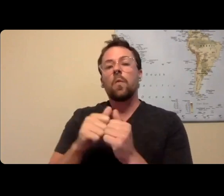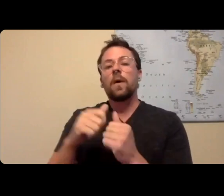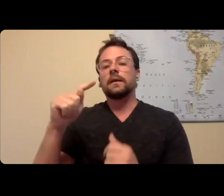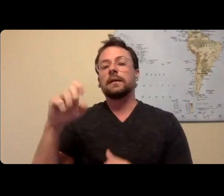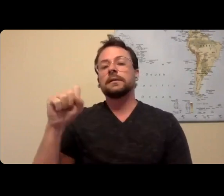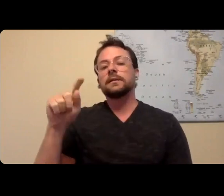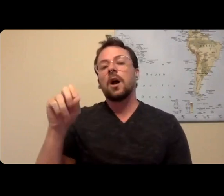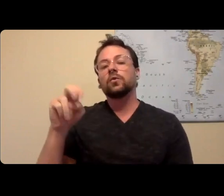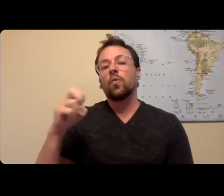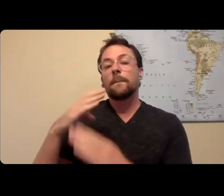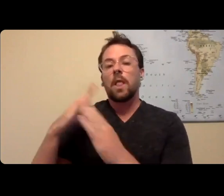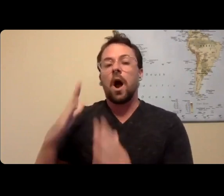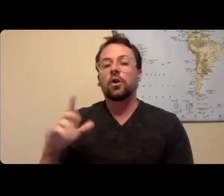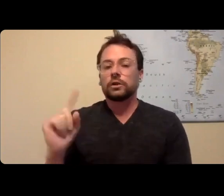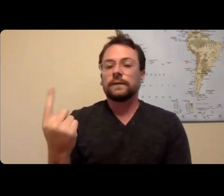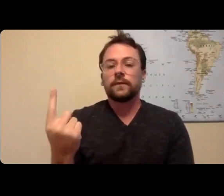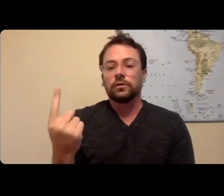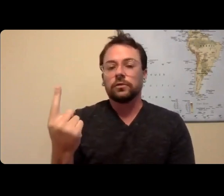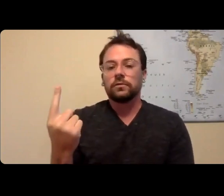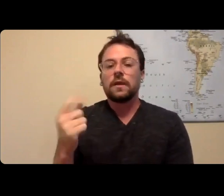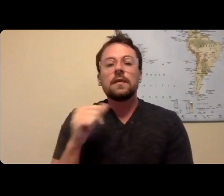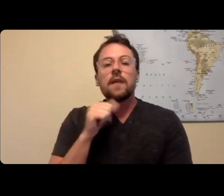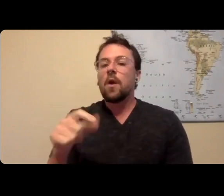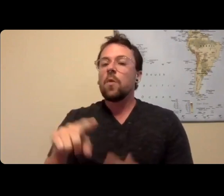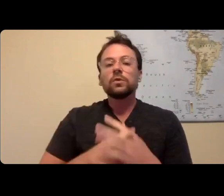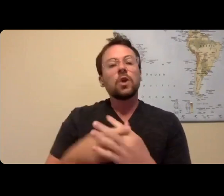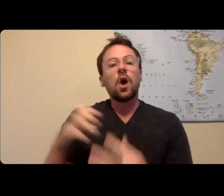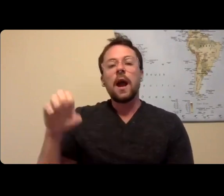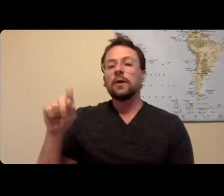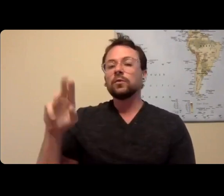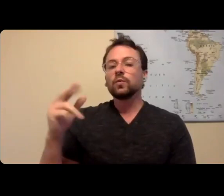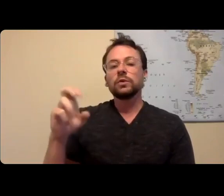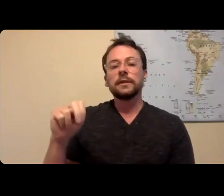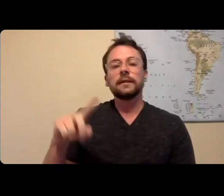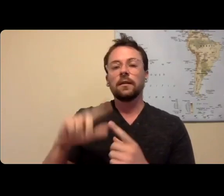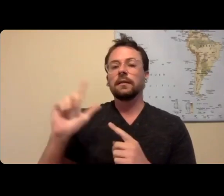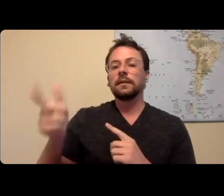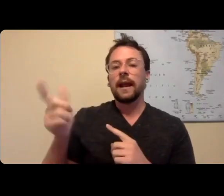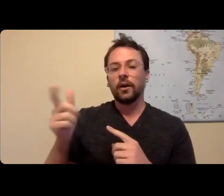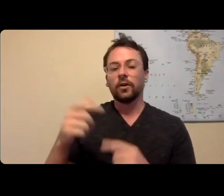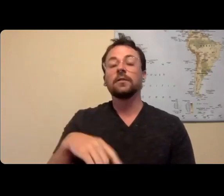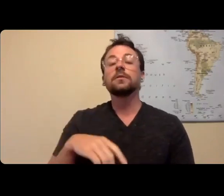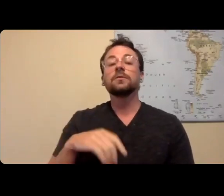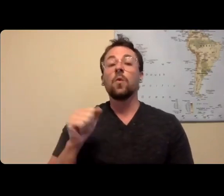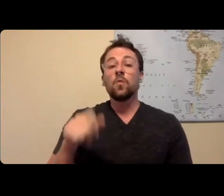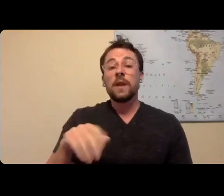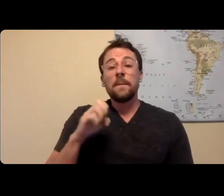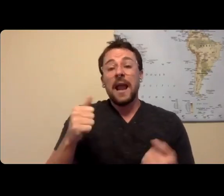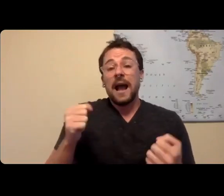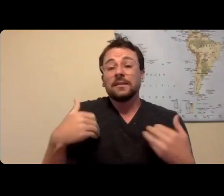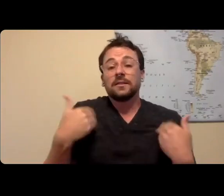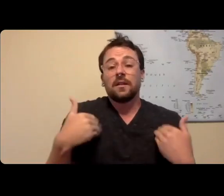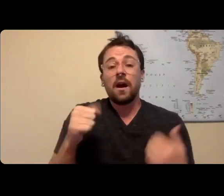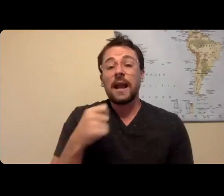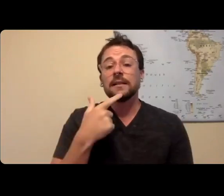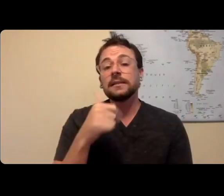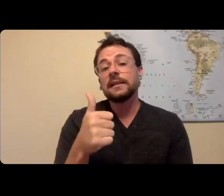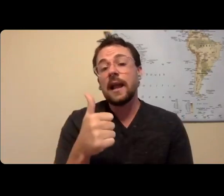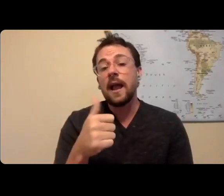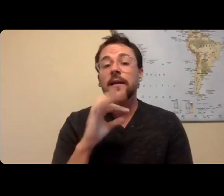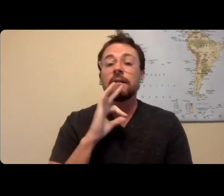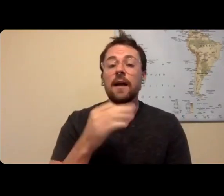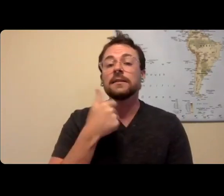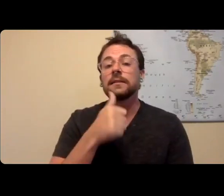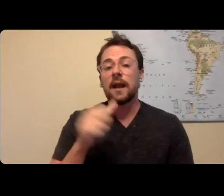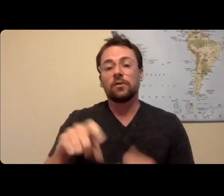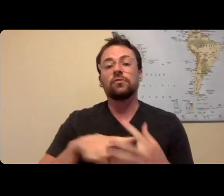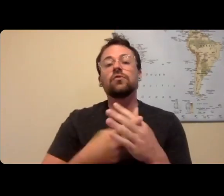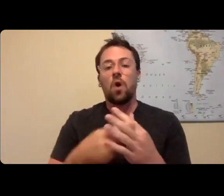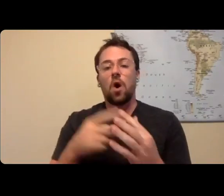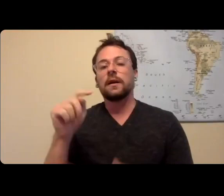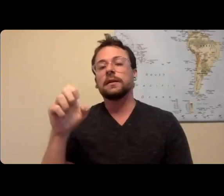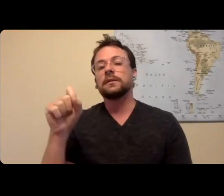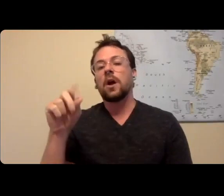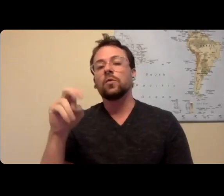If we talk about a transgirl, that person can take blockers to begin with starting at